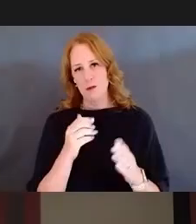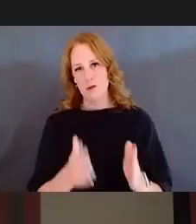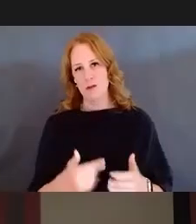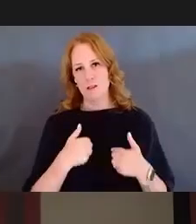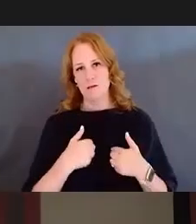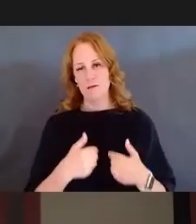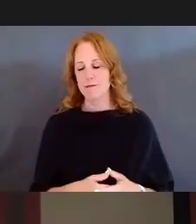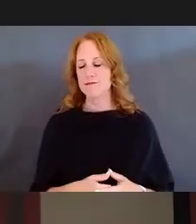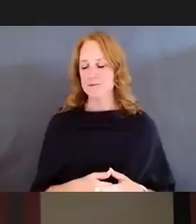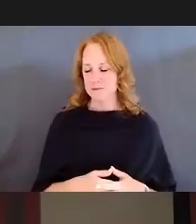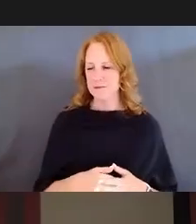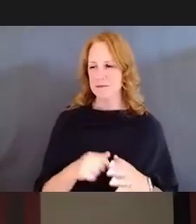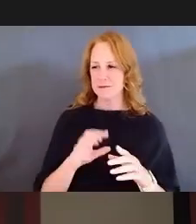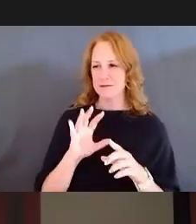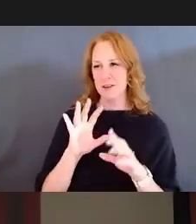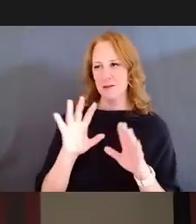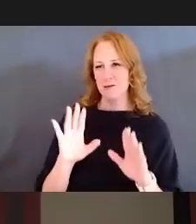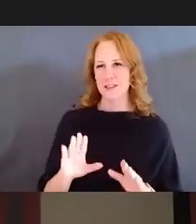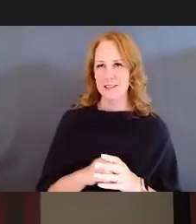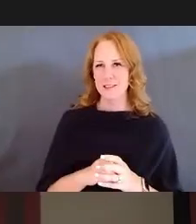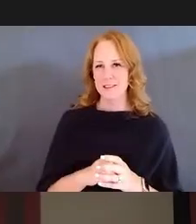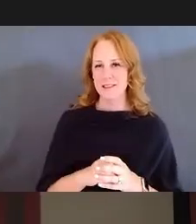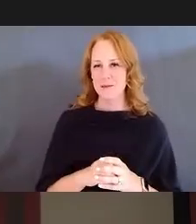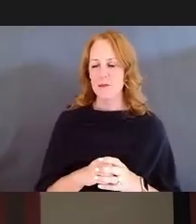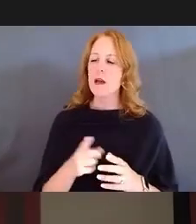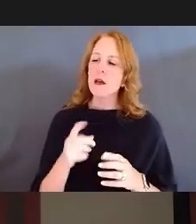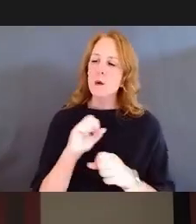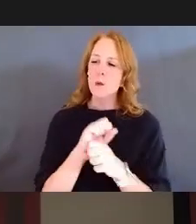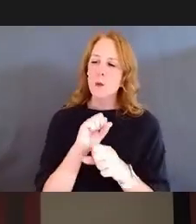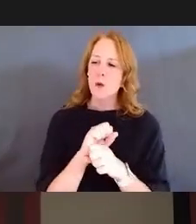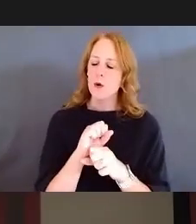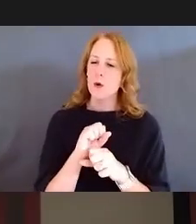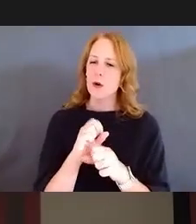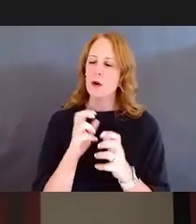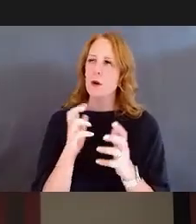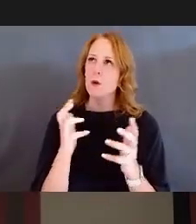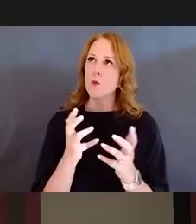Excellent. Excellent. And um at work, what are some things that help you be successful